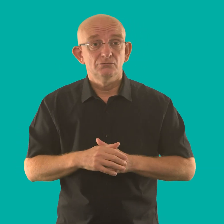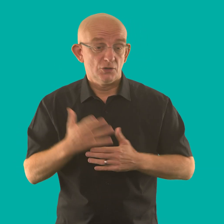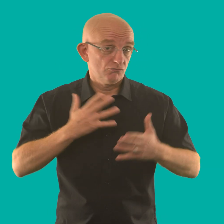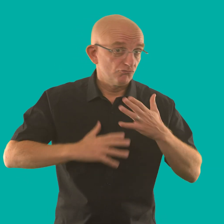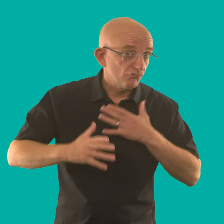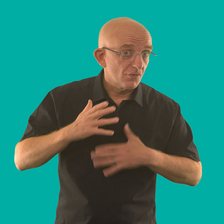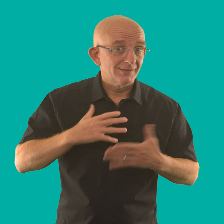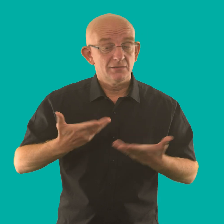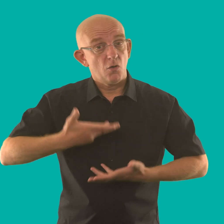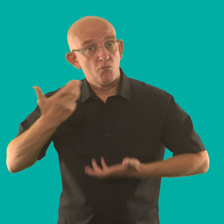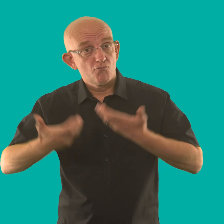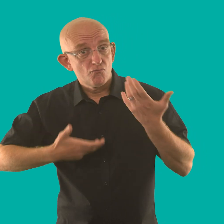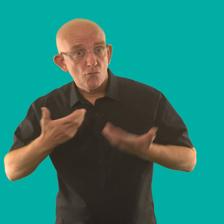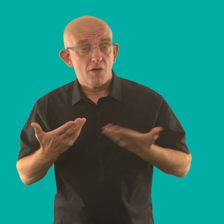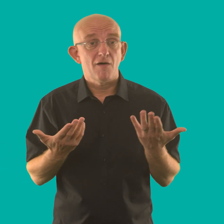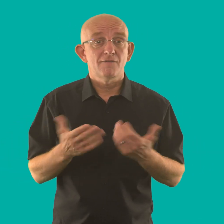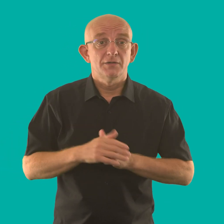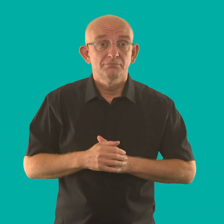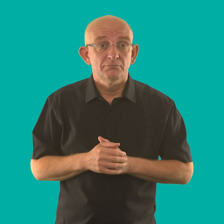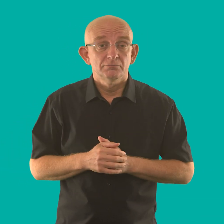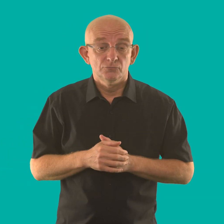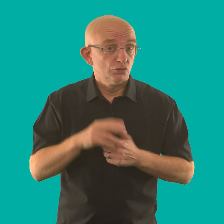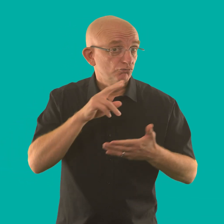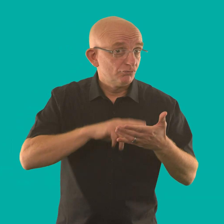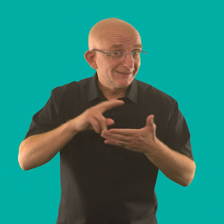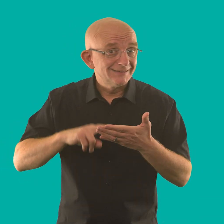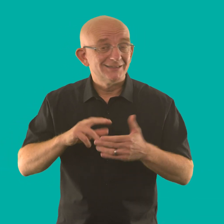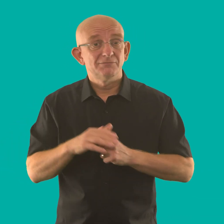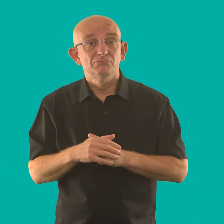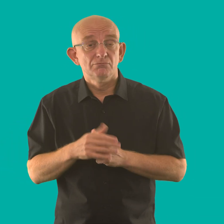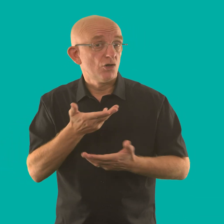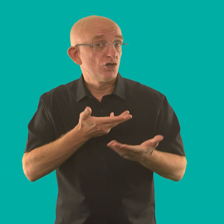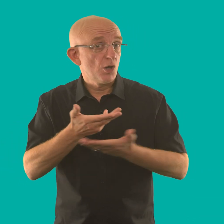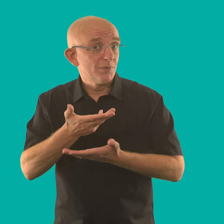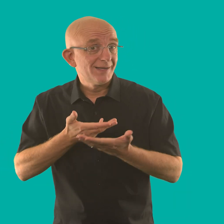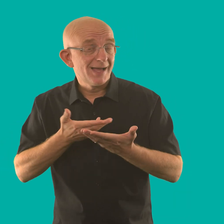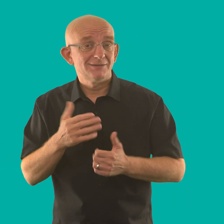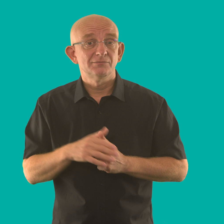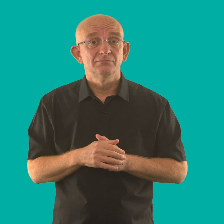Dressing and undressing. Reading and communicating.